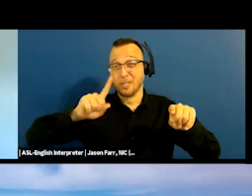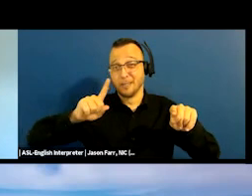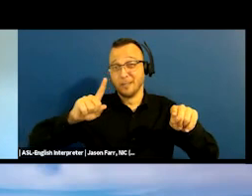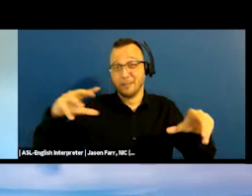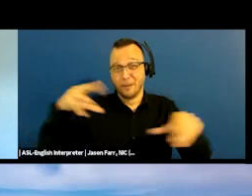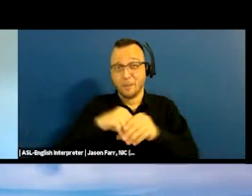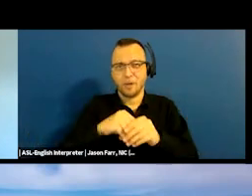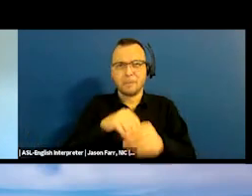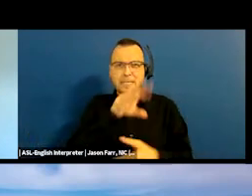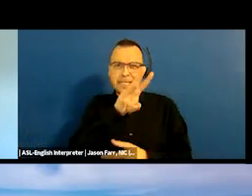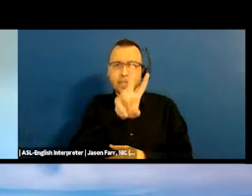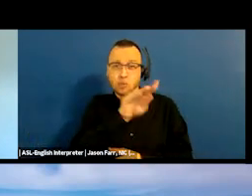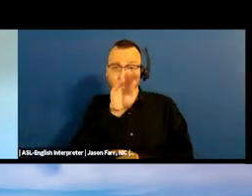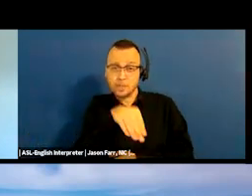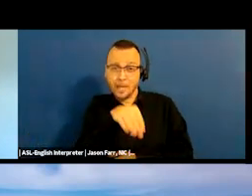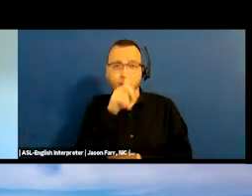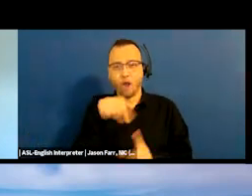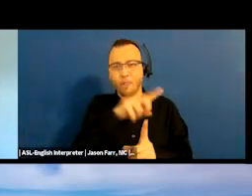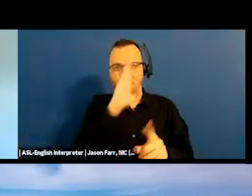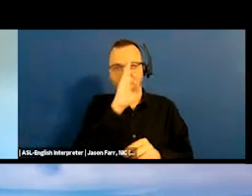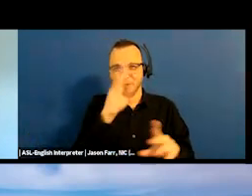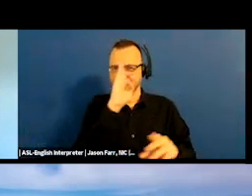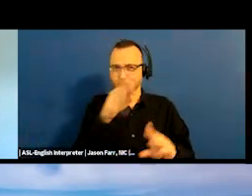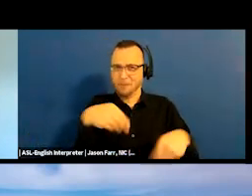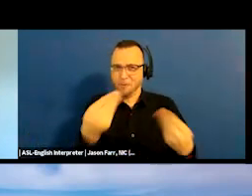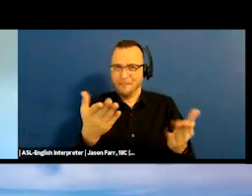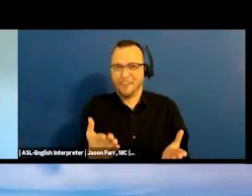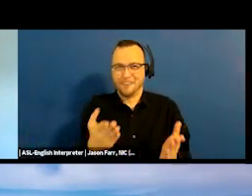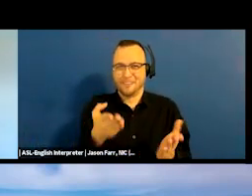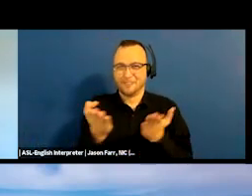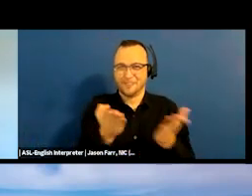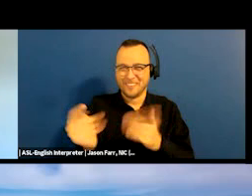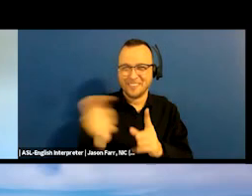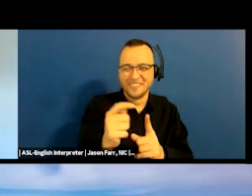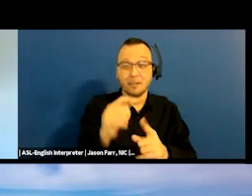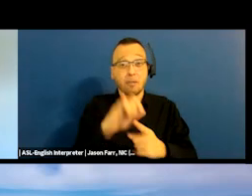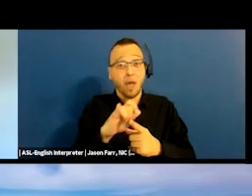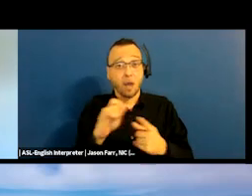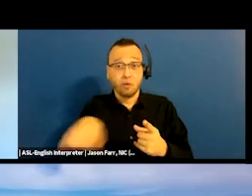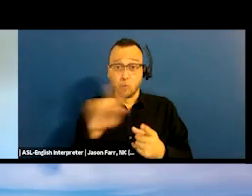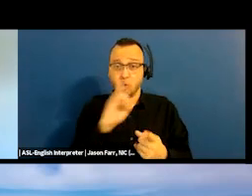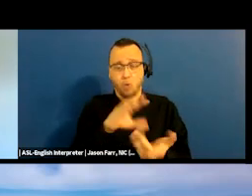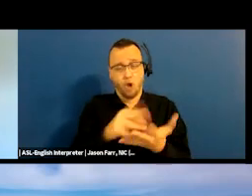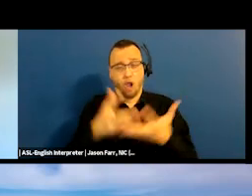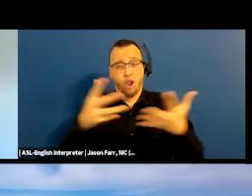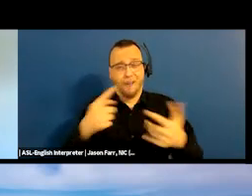So we got just about 80%, and that is okay. We share the results so that everybody's seeing this.